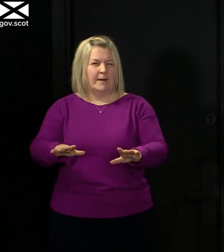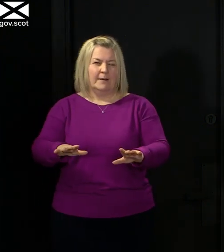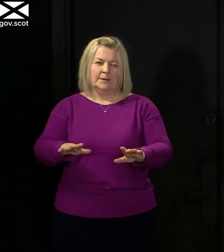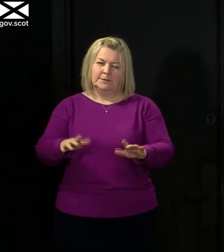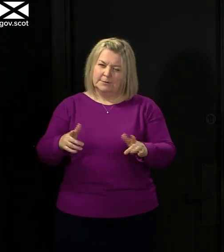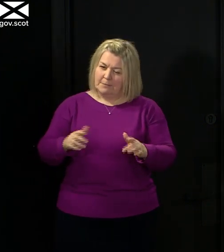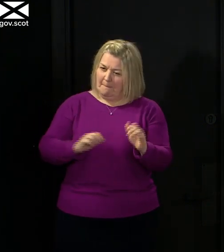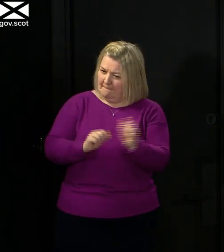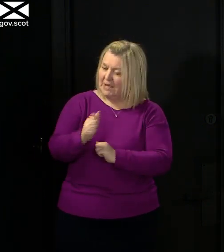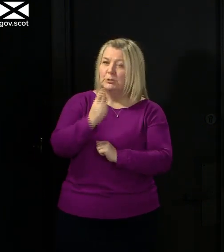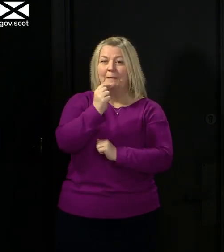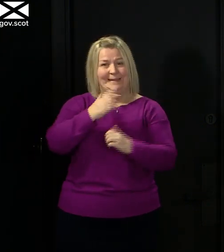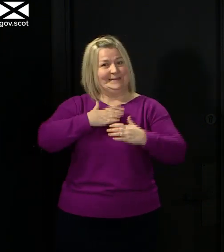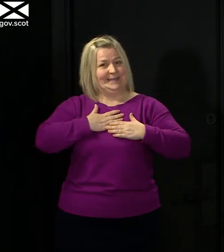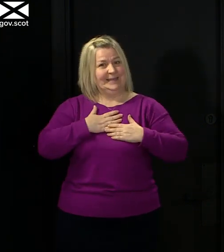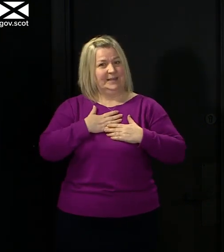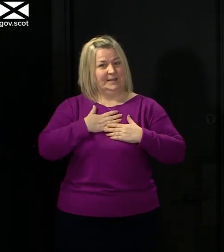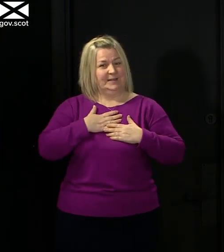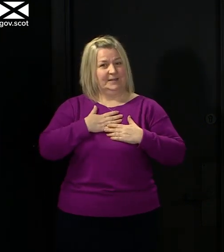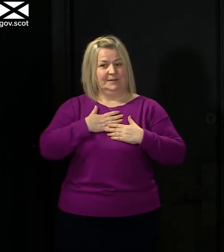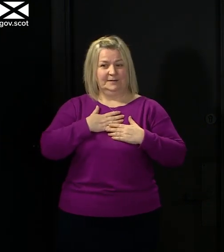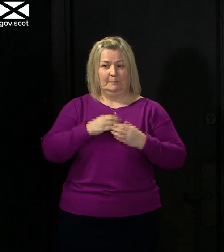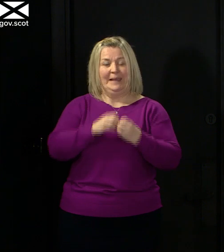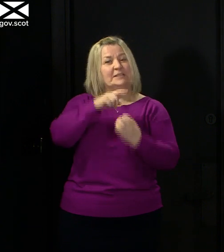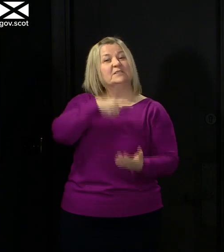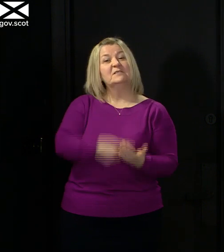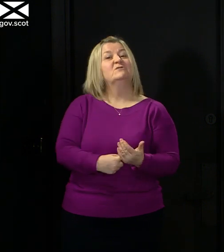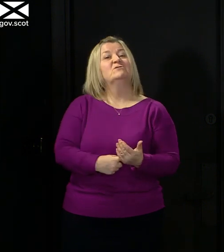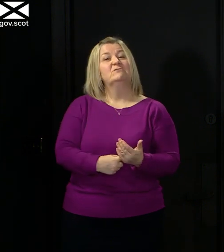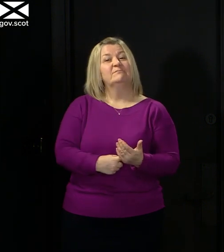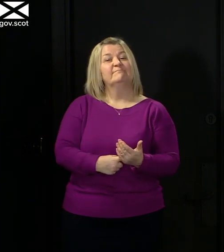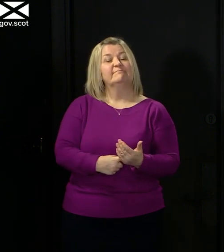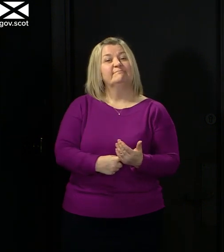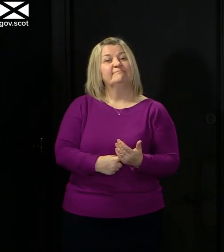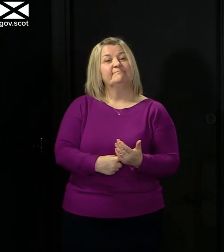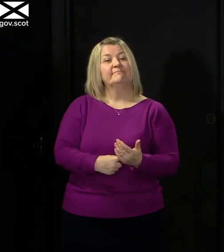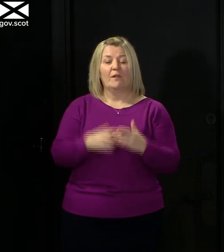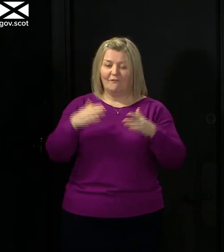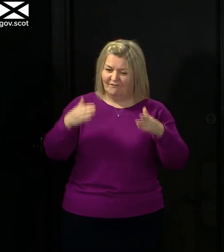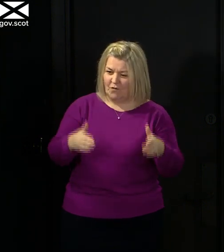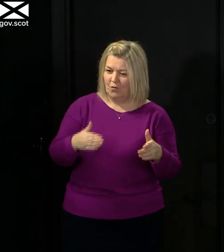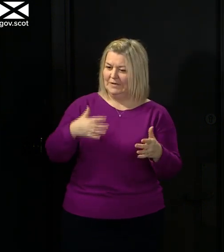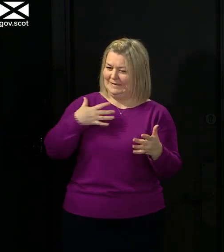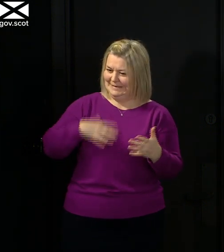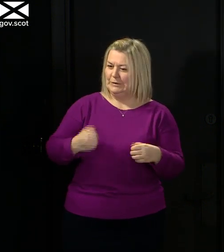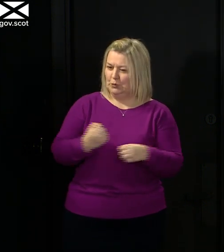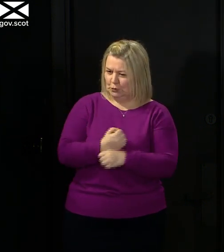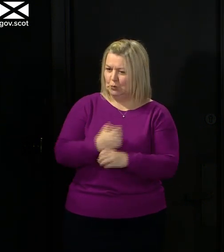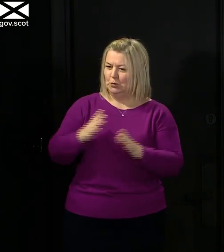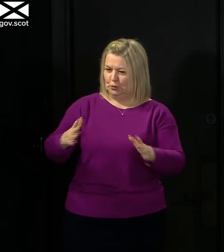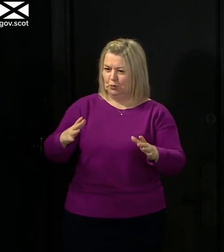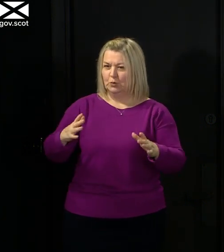best of my ability but absolutely focused on what I need to do equip us to get through